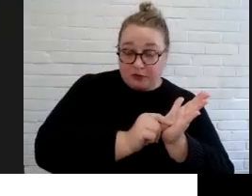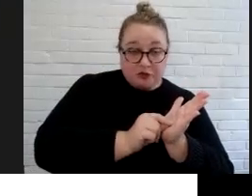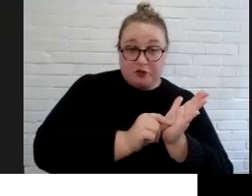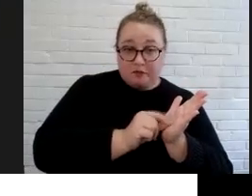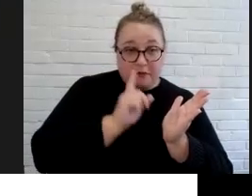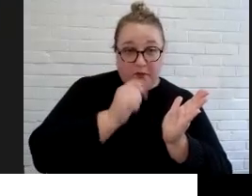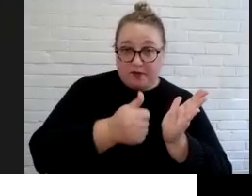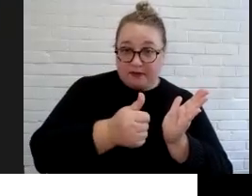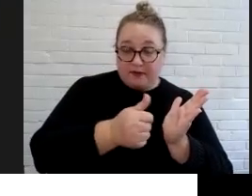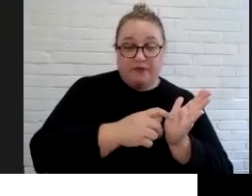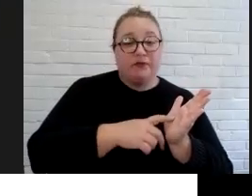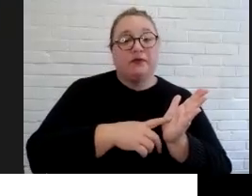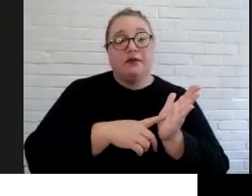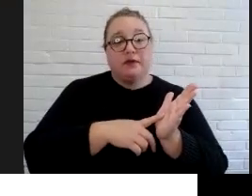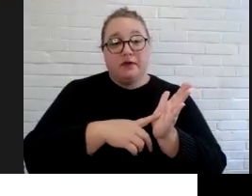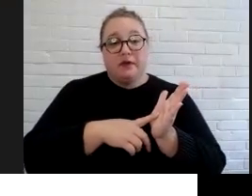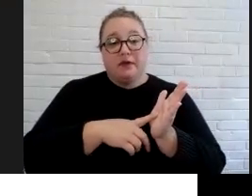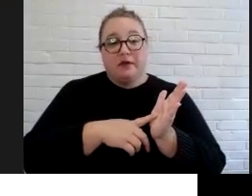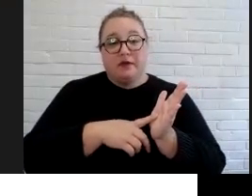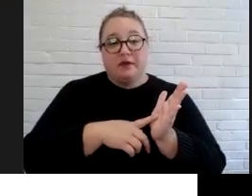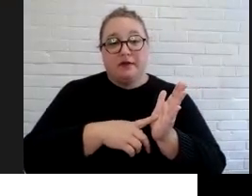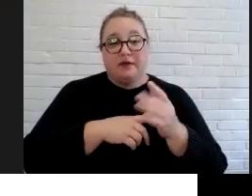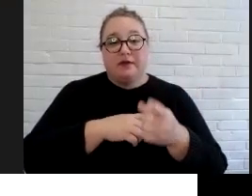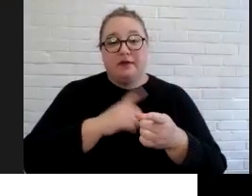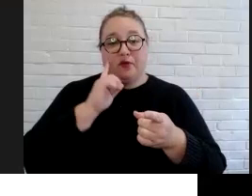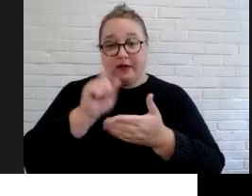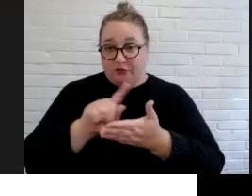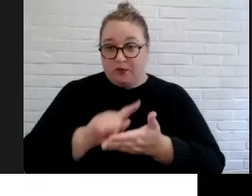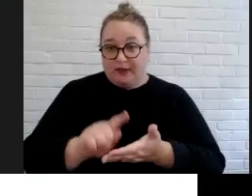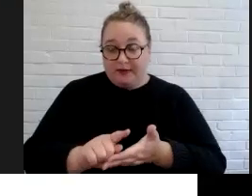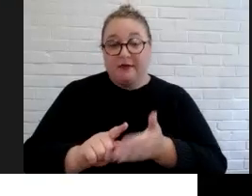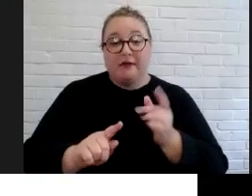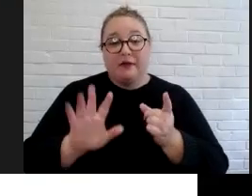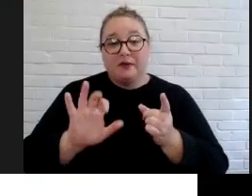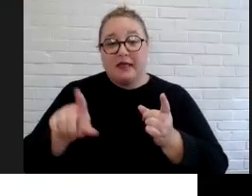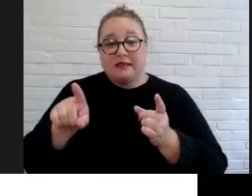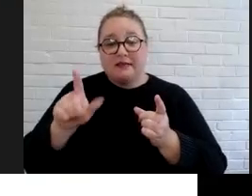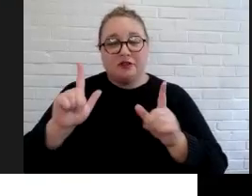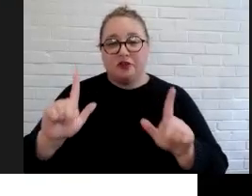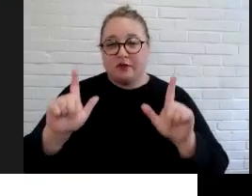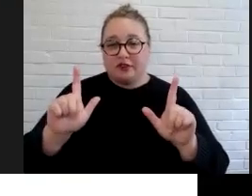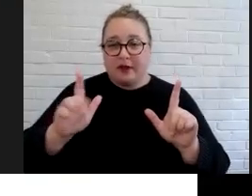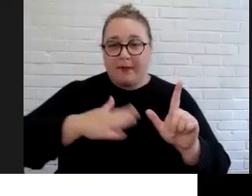this is just a screenshot example, but this is my interaction plan for this week. I can keep it in there as a reminder for myself.